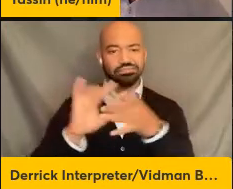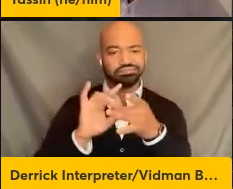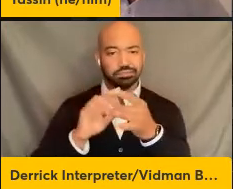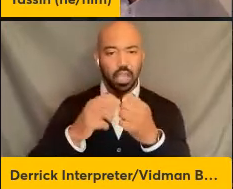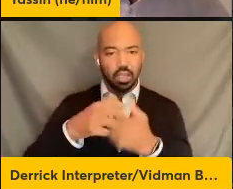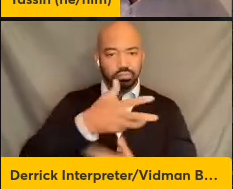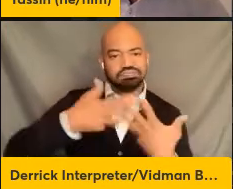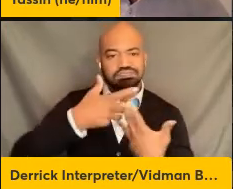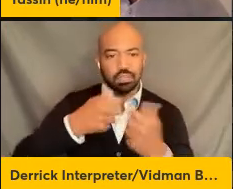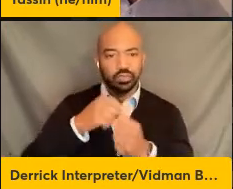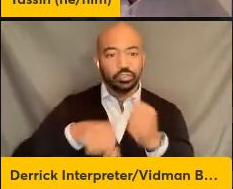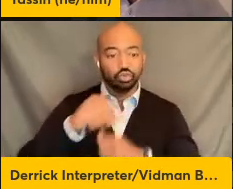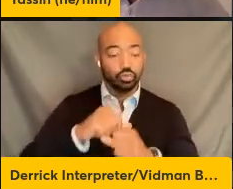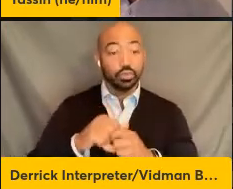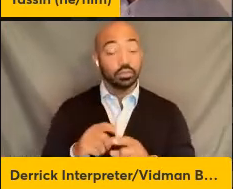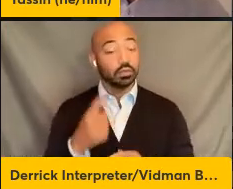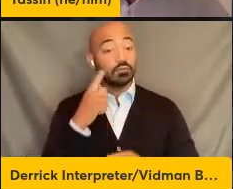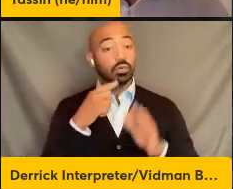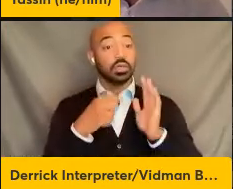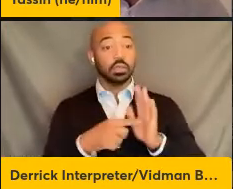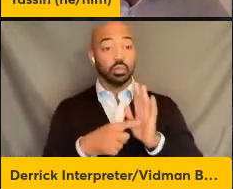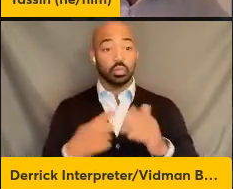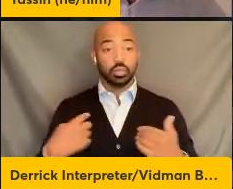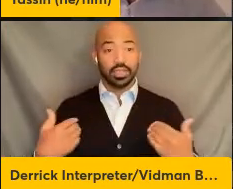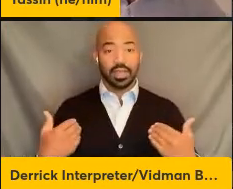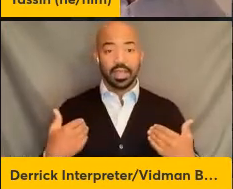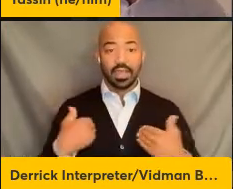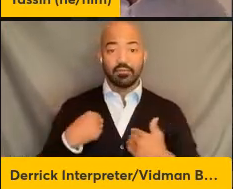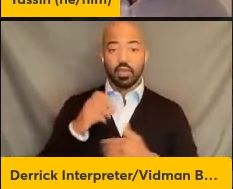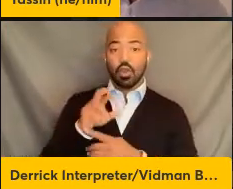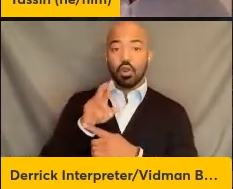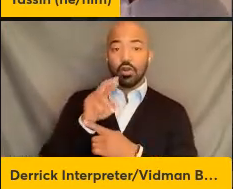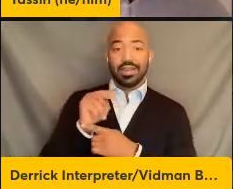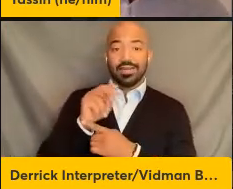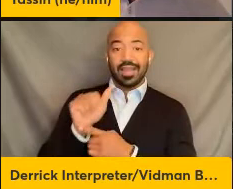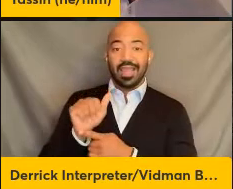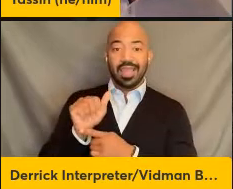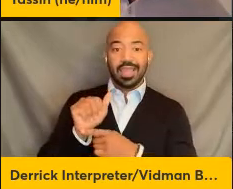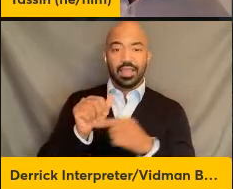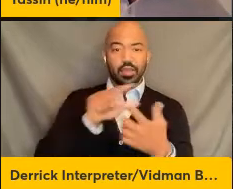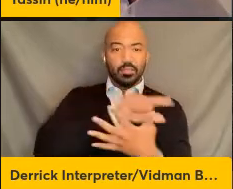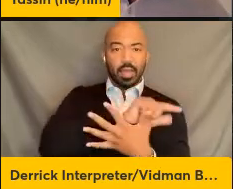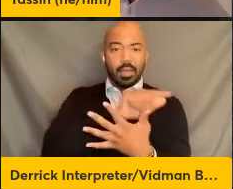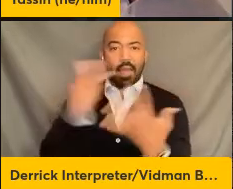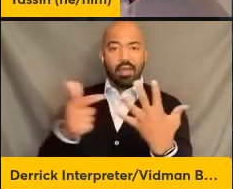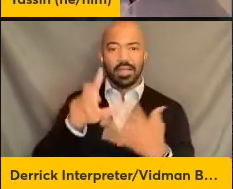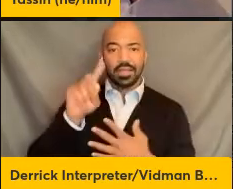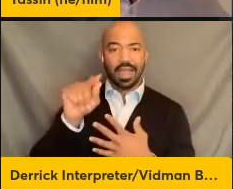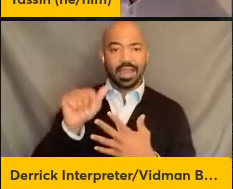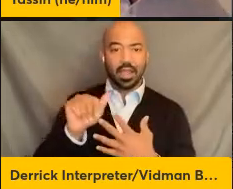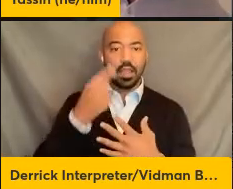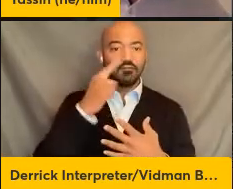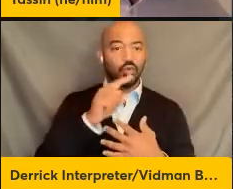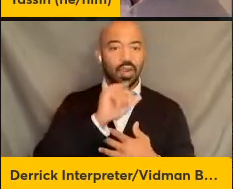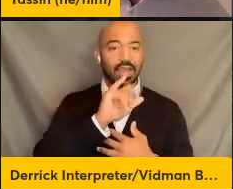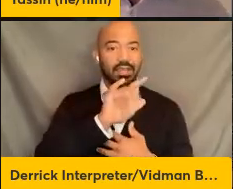in order to do that, for instance, we've generated RNA sequencing data of IOC tools from diabetic as well as control